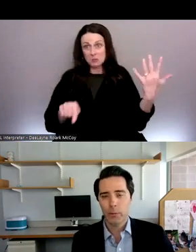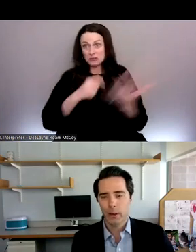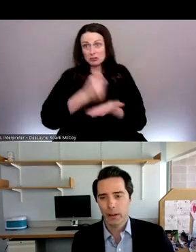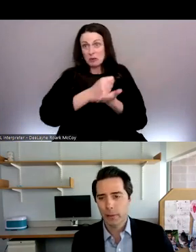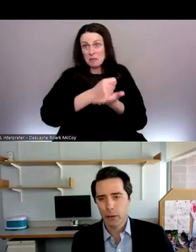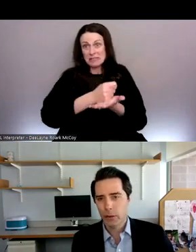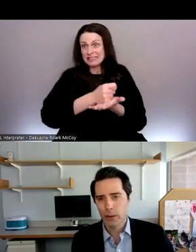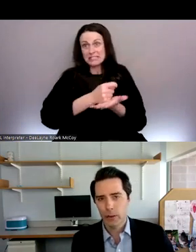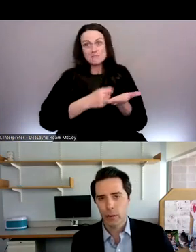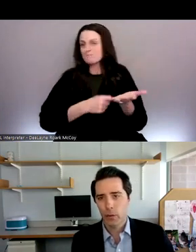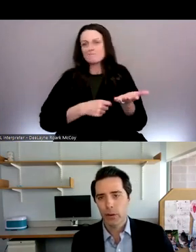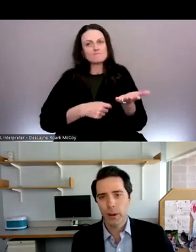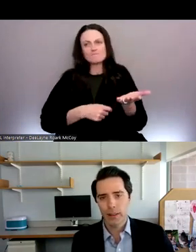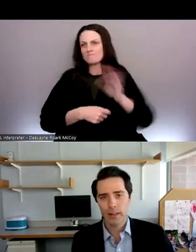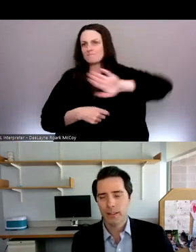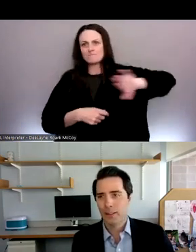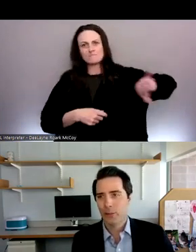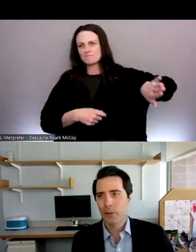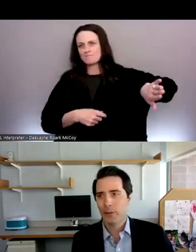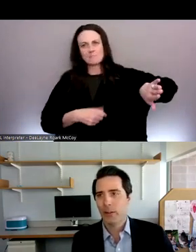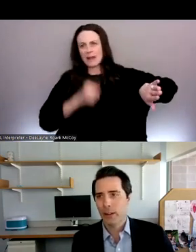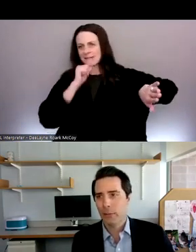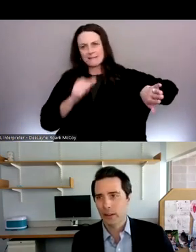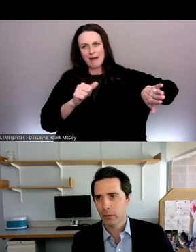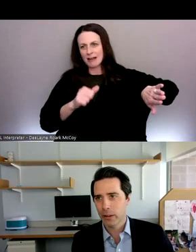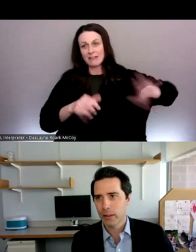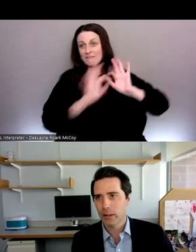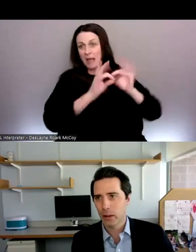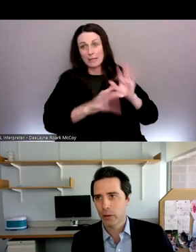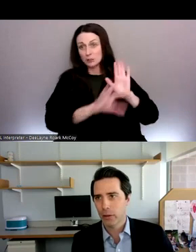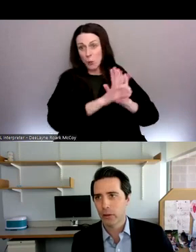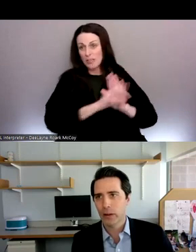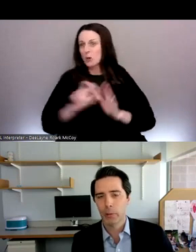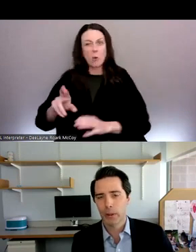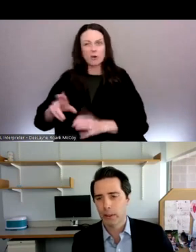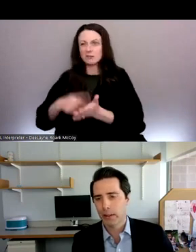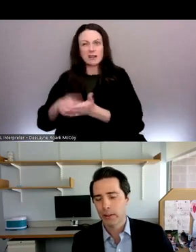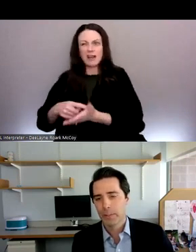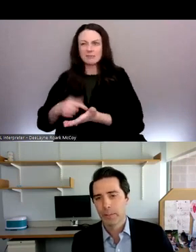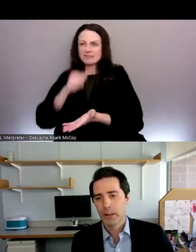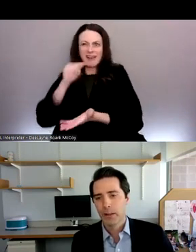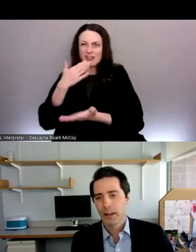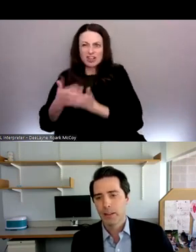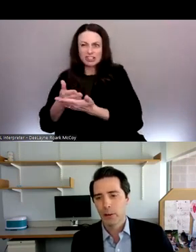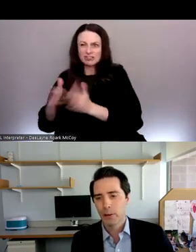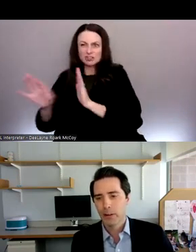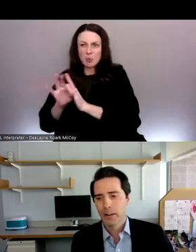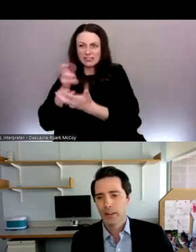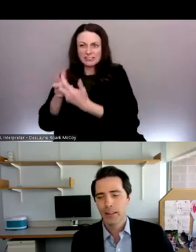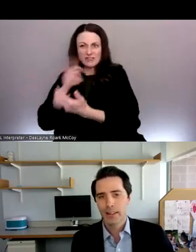be what the family chooses or the best treatment for that family for instance